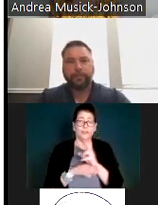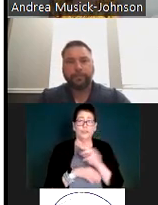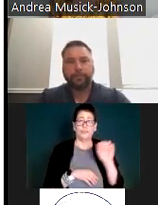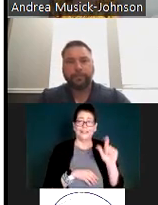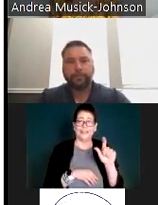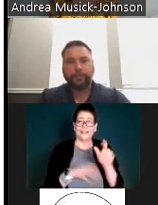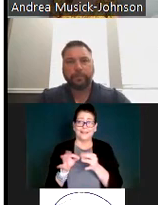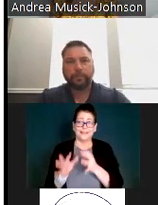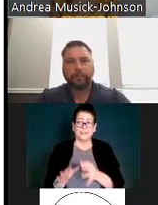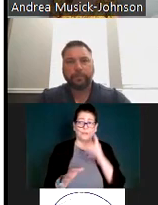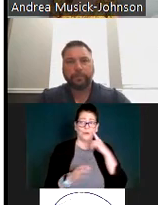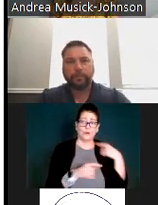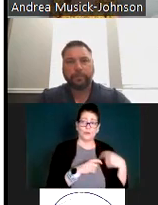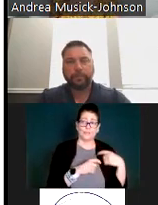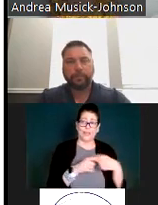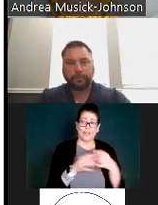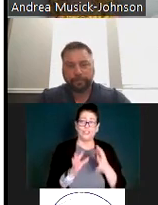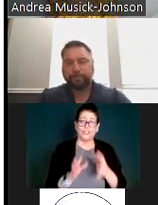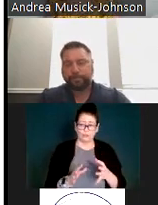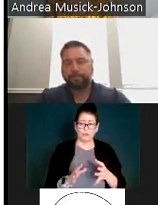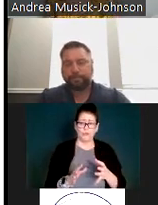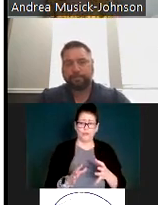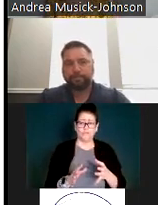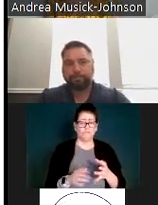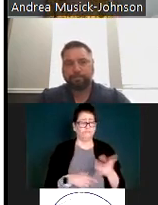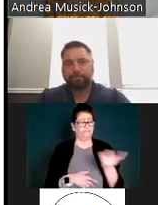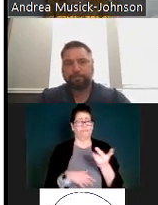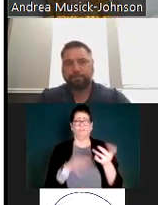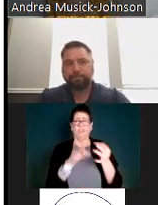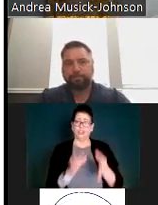our interpreters could help with interpreting the questions as well.